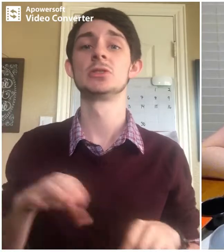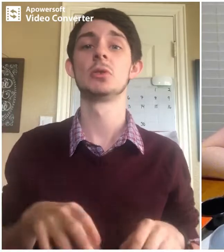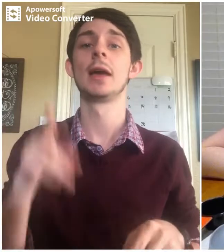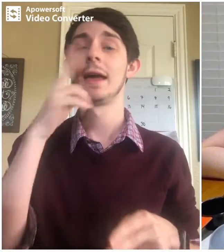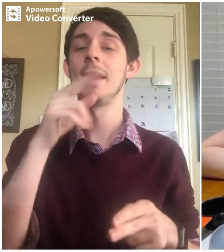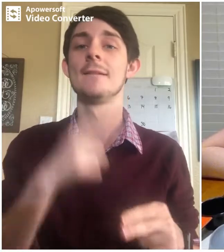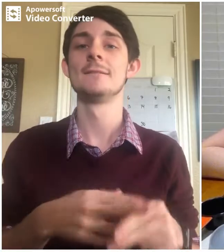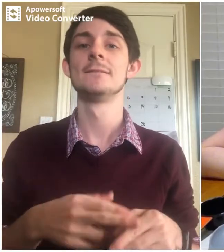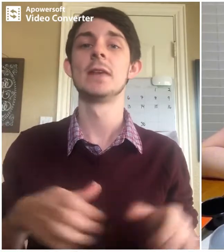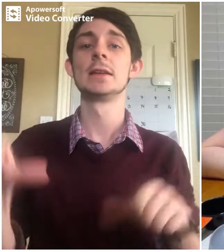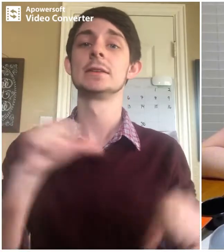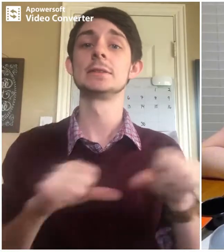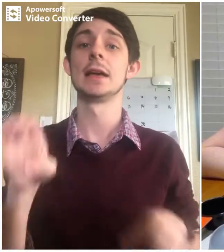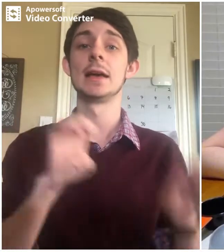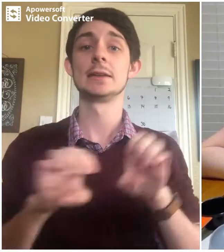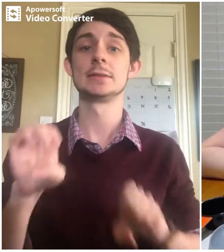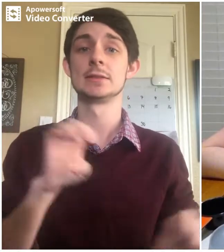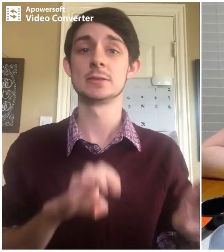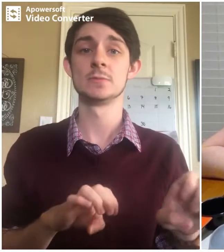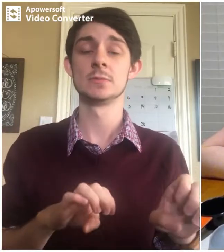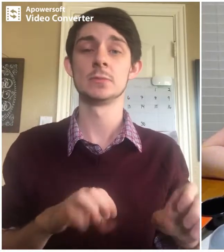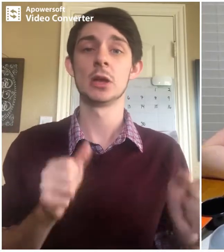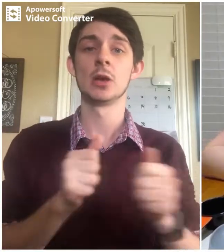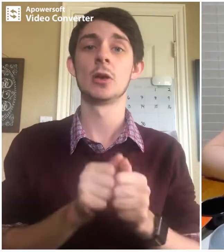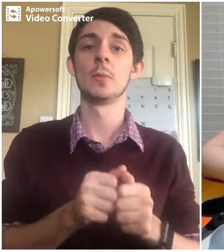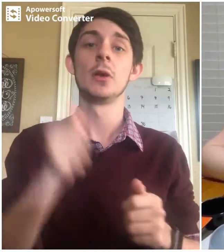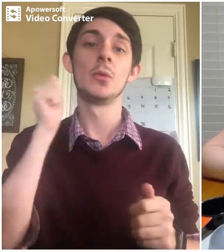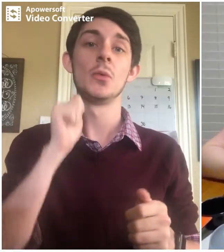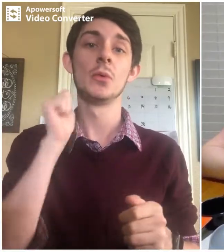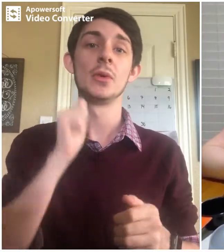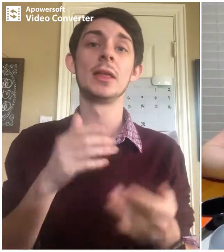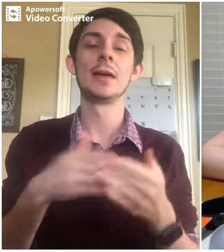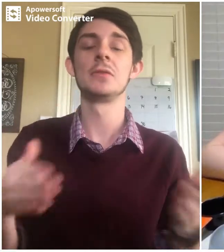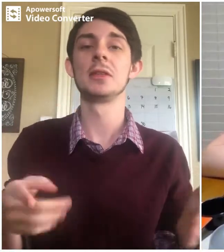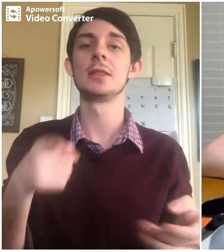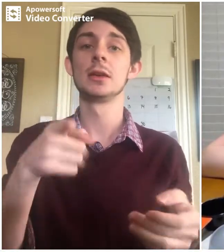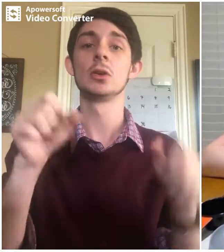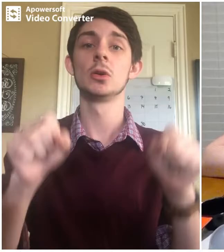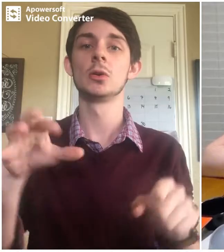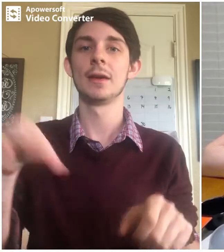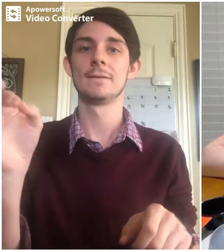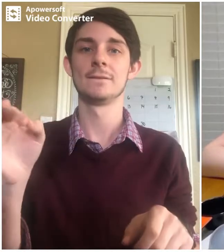experiment with everyday items that you can find in your household. Today